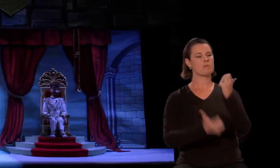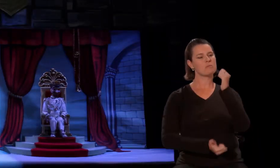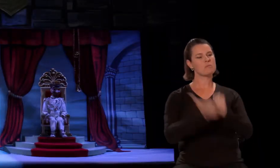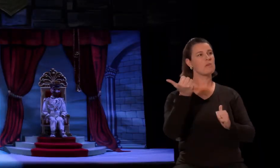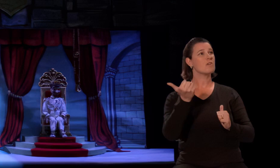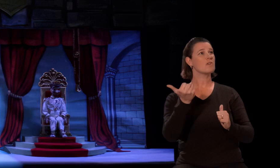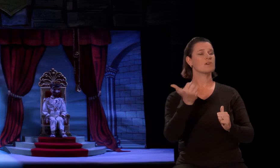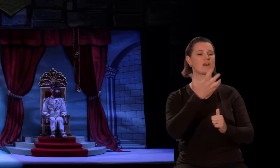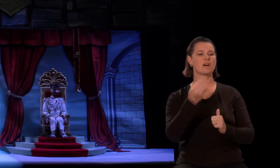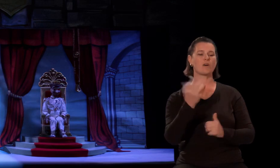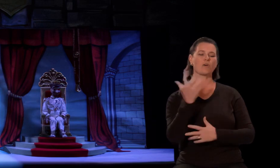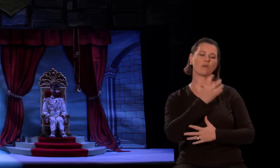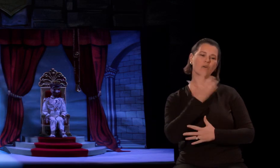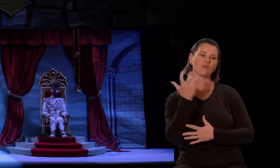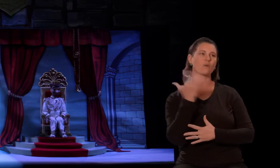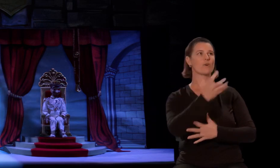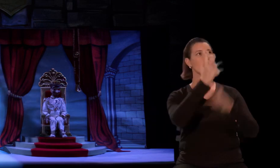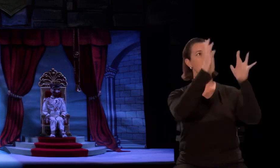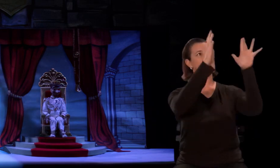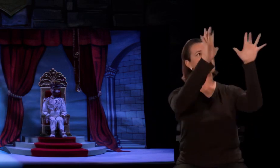And, oh, how it glistens